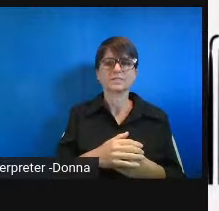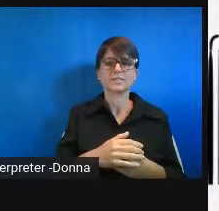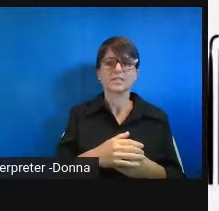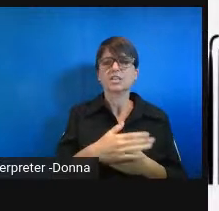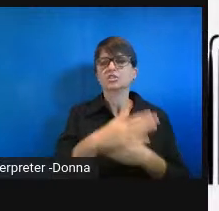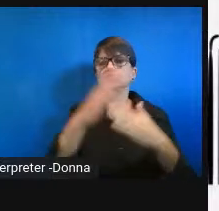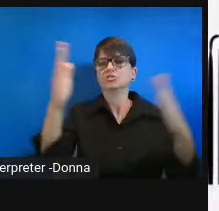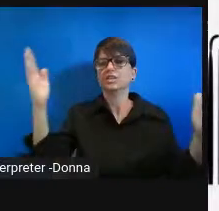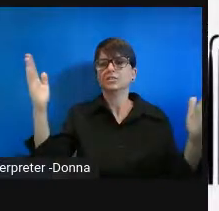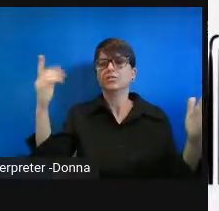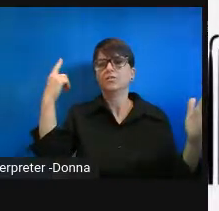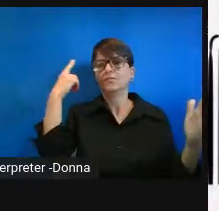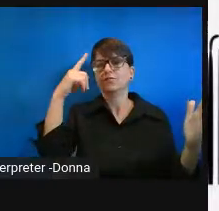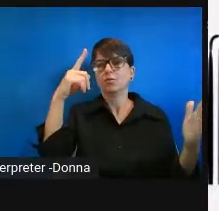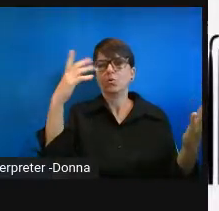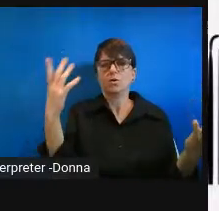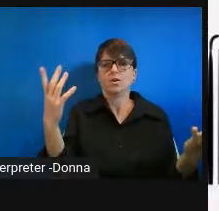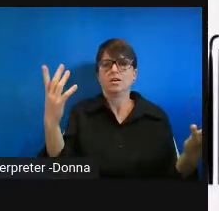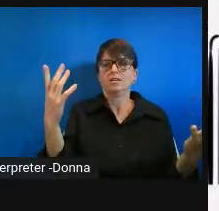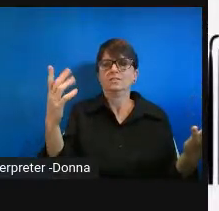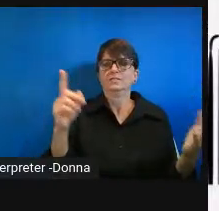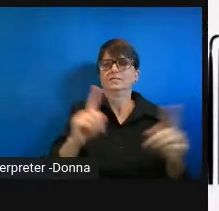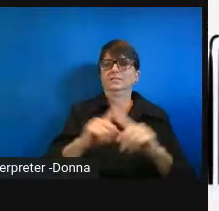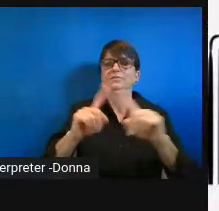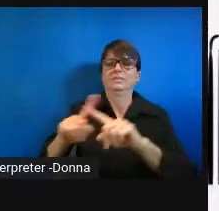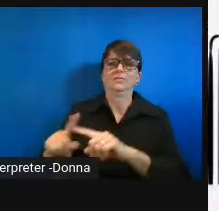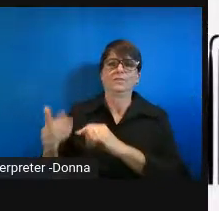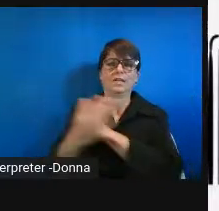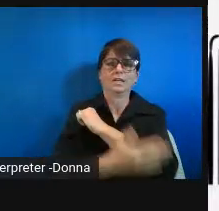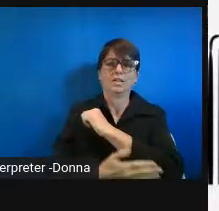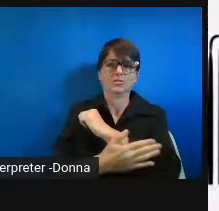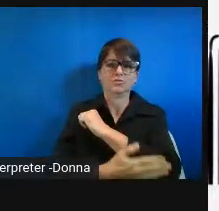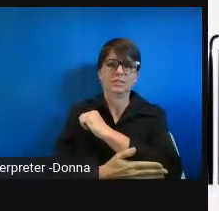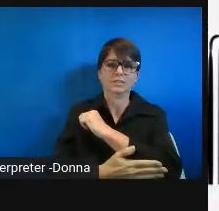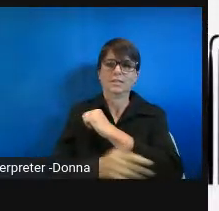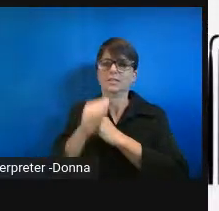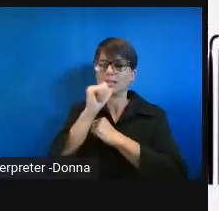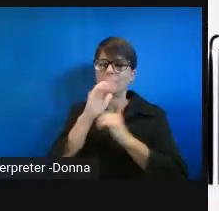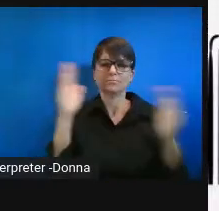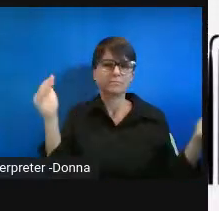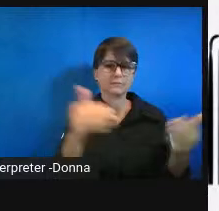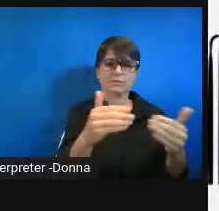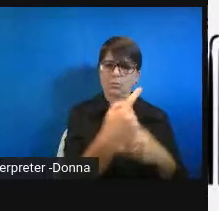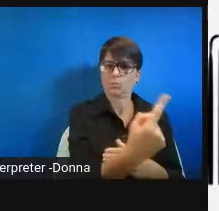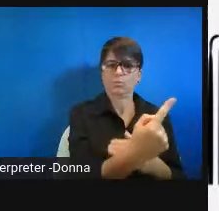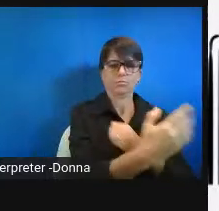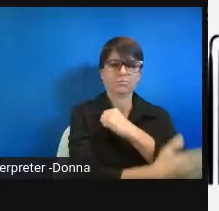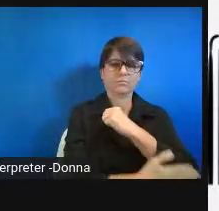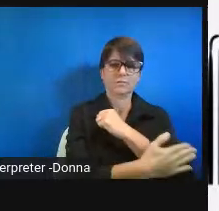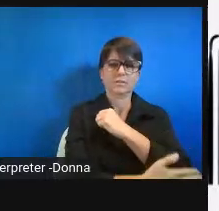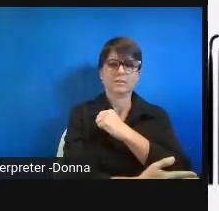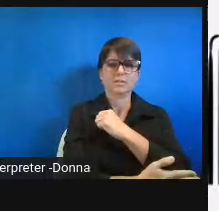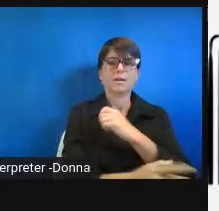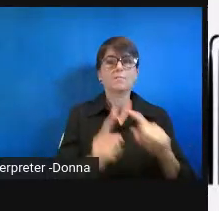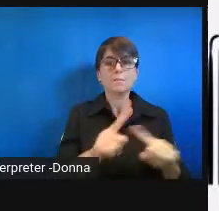or designed for a specific country. It would be nice to adopt this tool for different countries but it is not